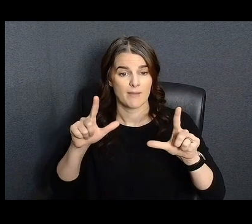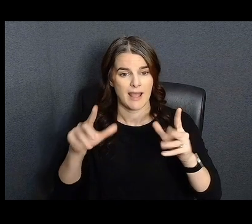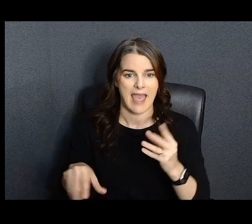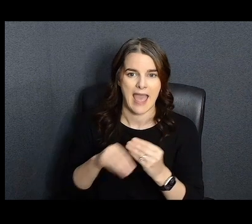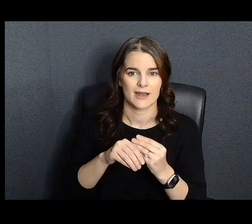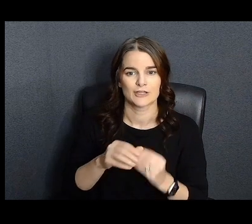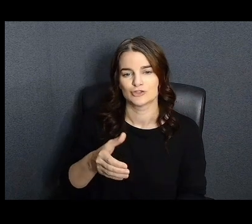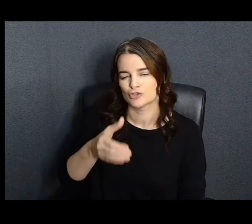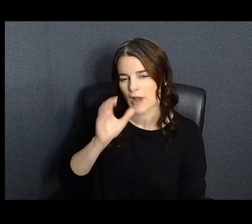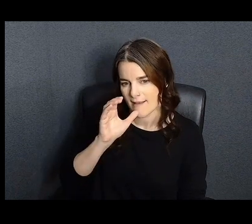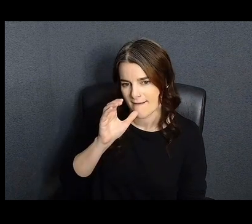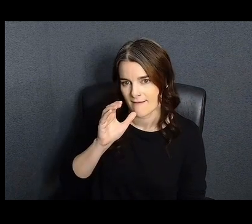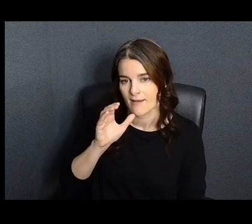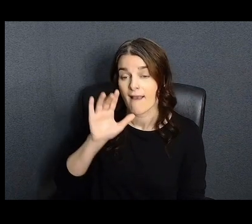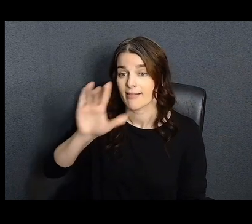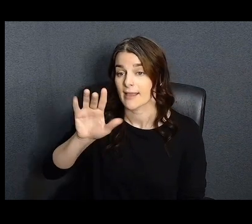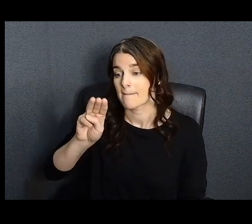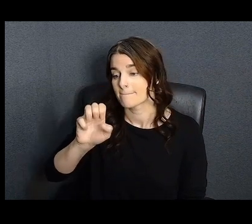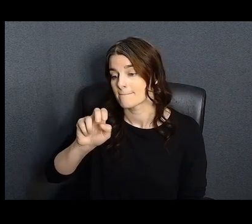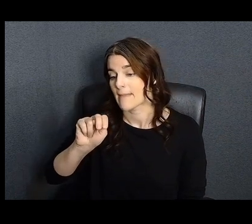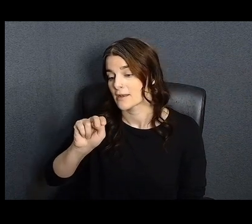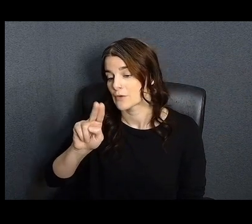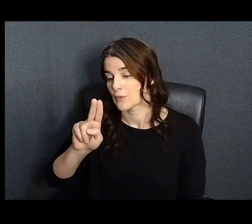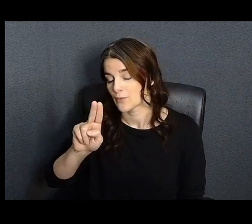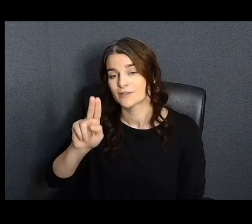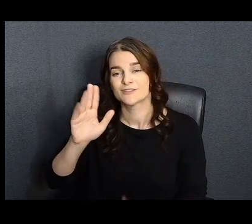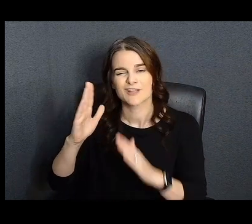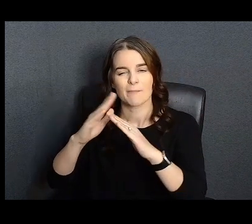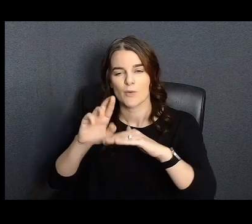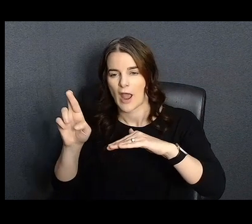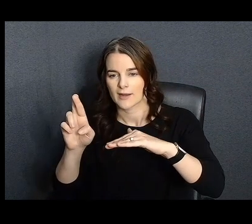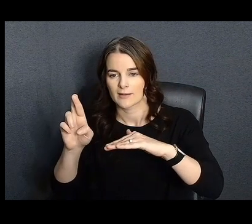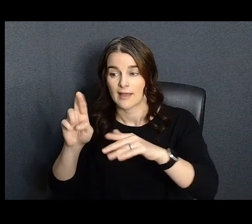I'll click Menu at the top right. Edit Page.